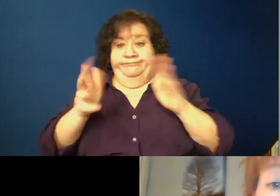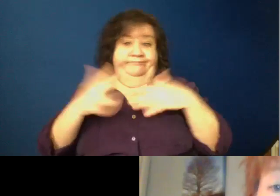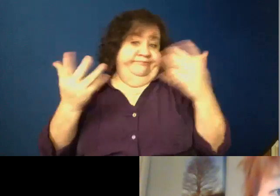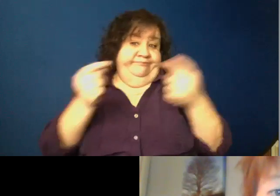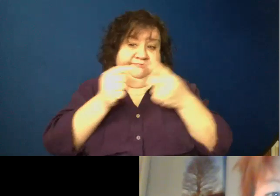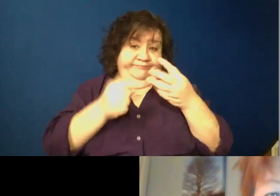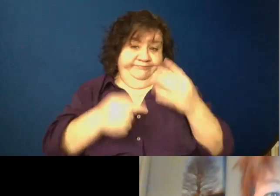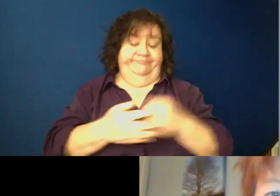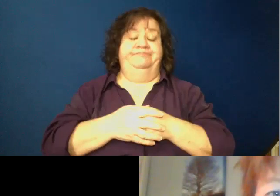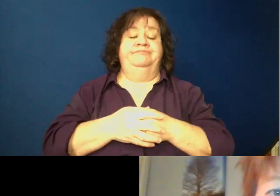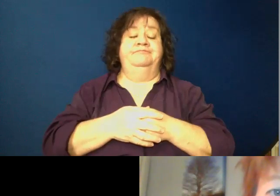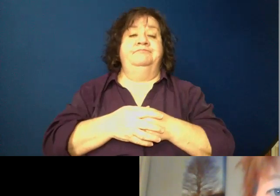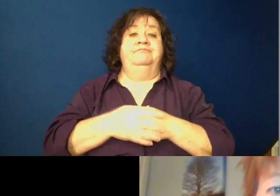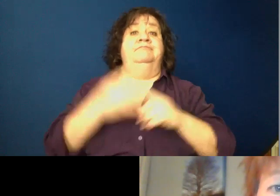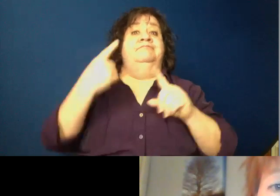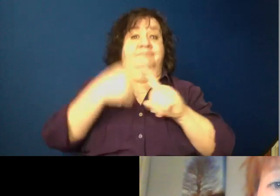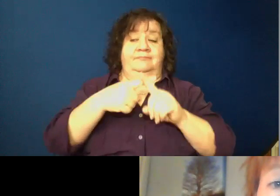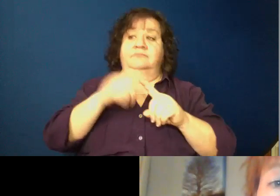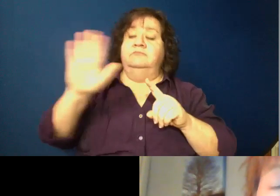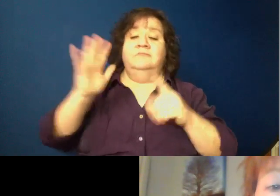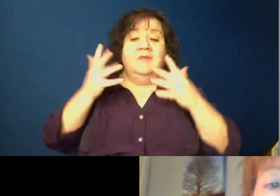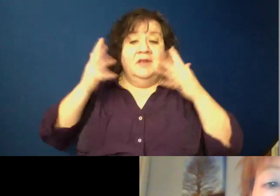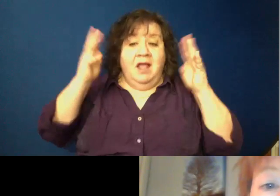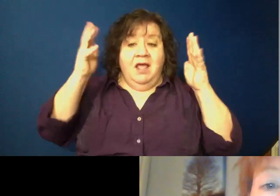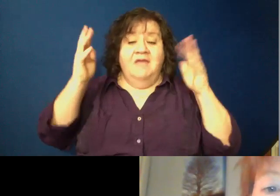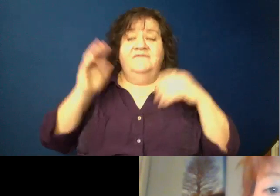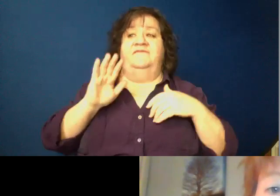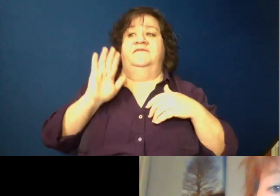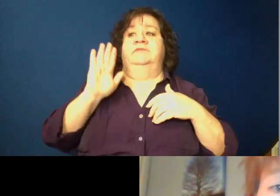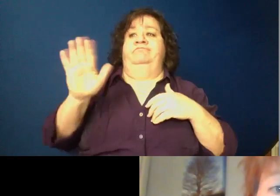consent of persons with disabilities the autonomy and legal capacity of all people